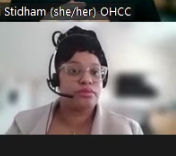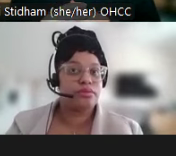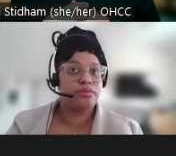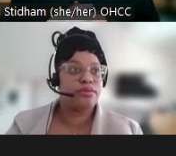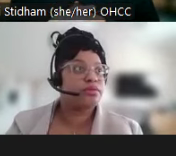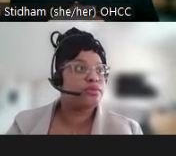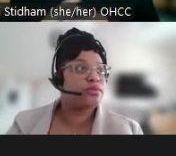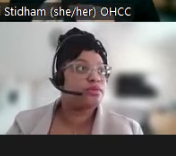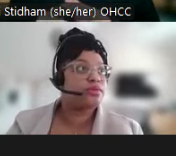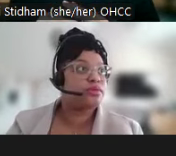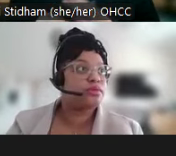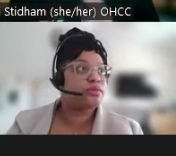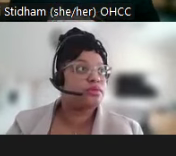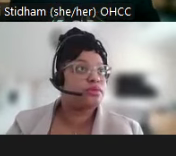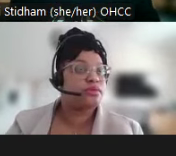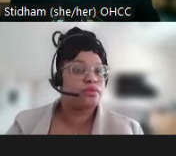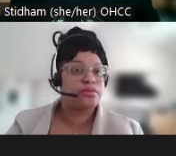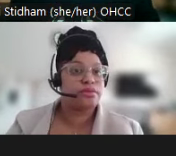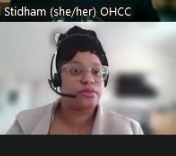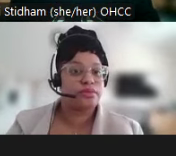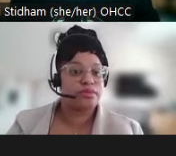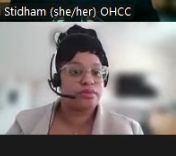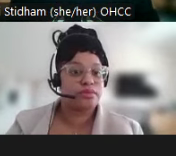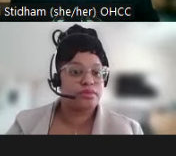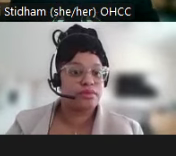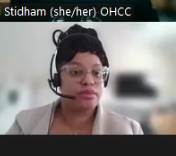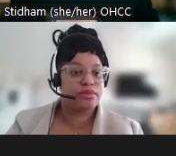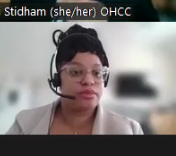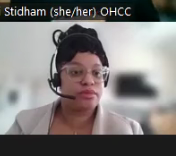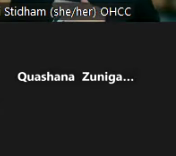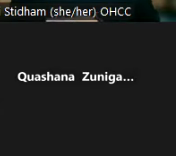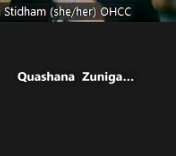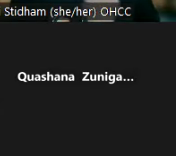are talking about the payment after you